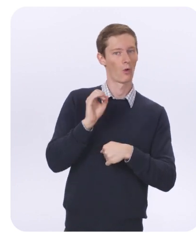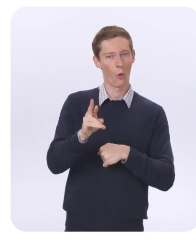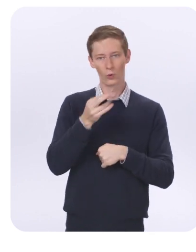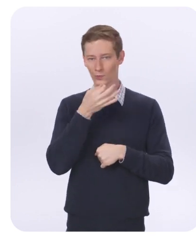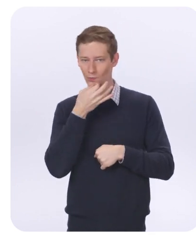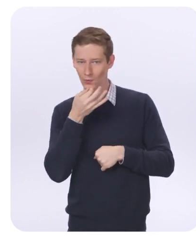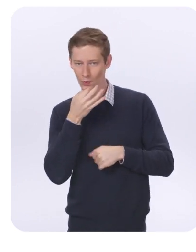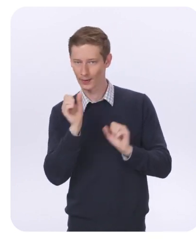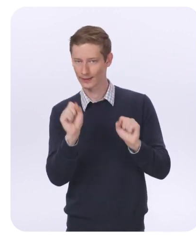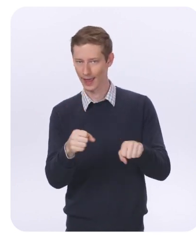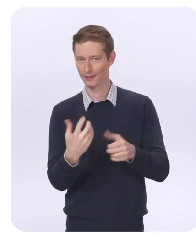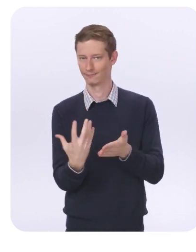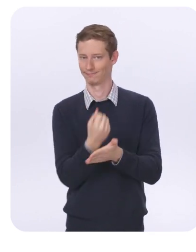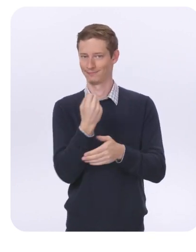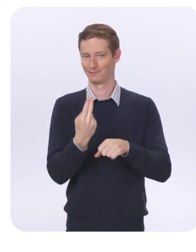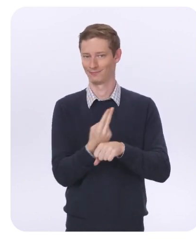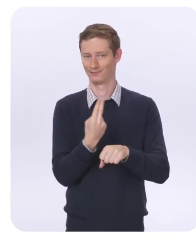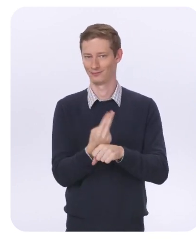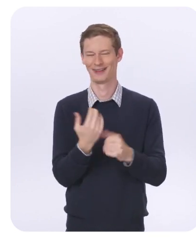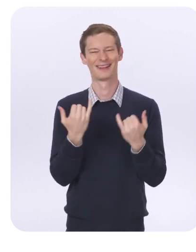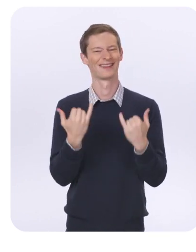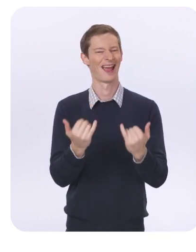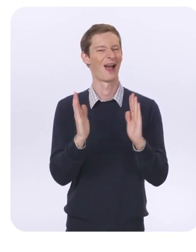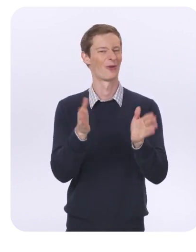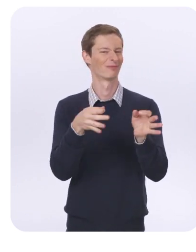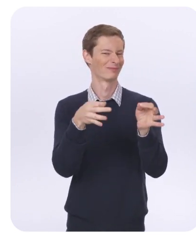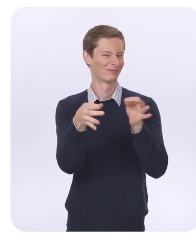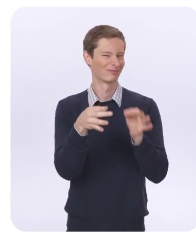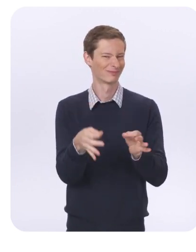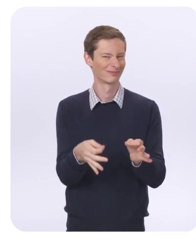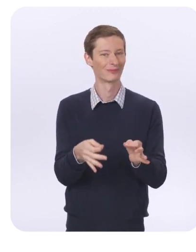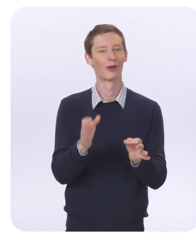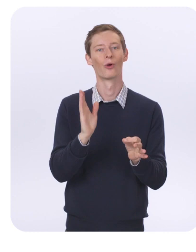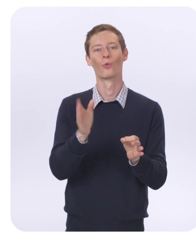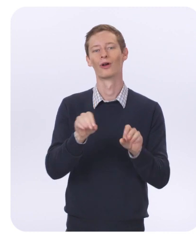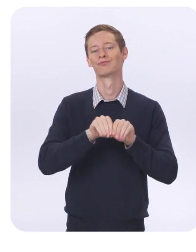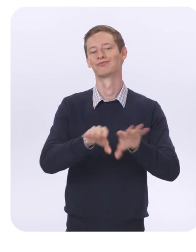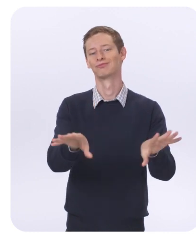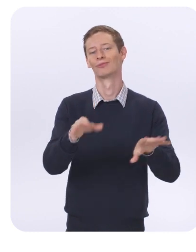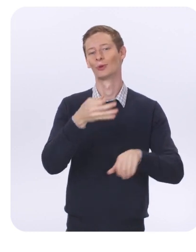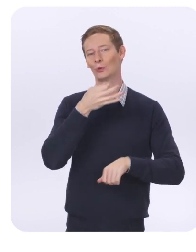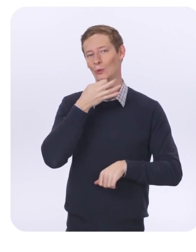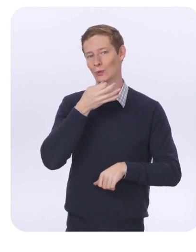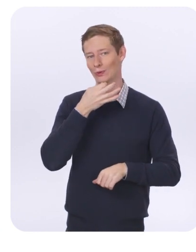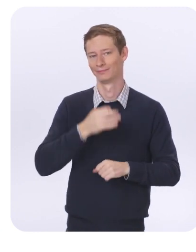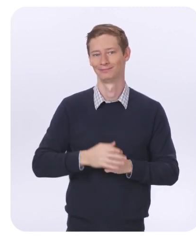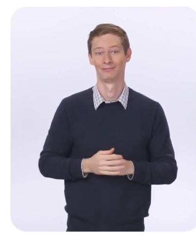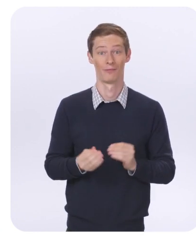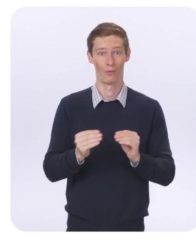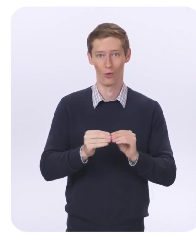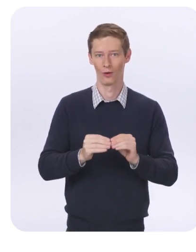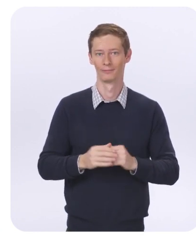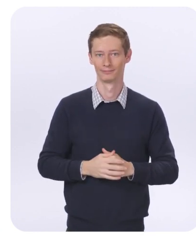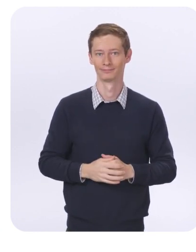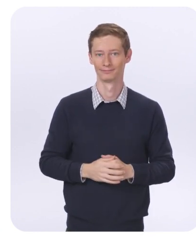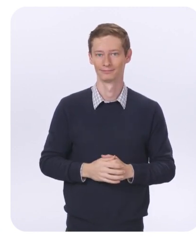One of the most common pain points we hear in user feedback is the inability to get a deep understanding of the in-app experience of a VR app